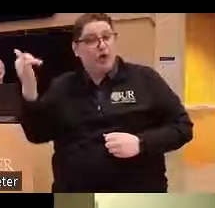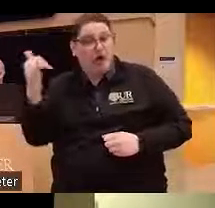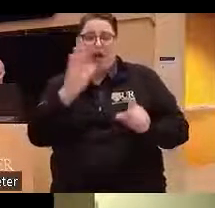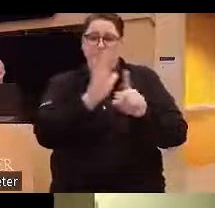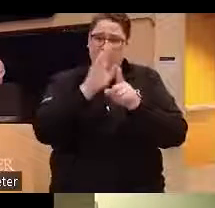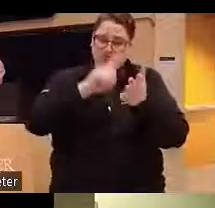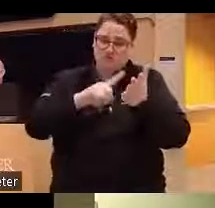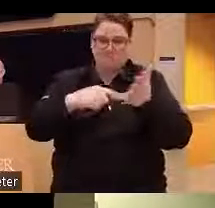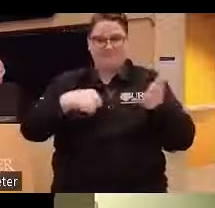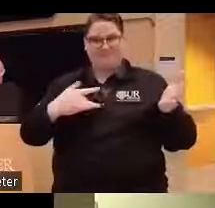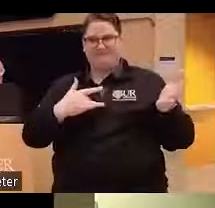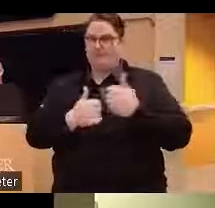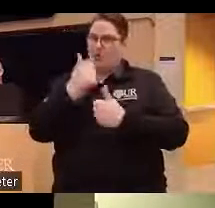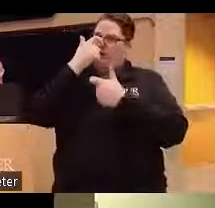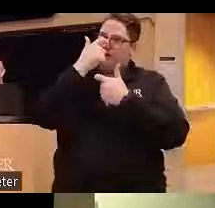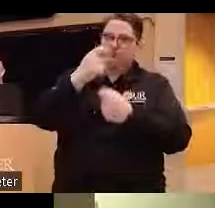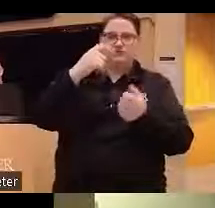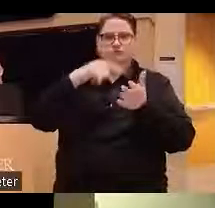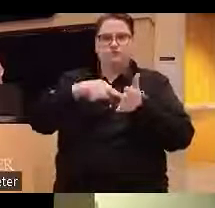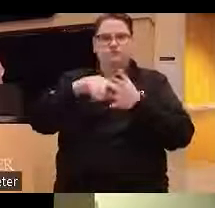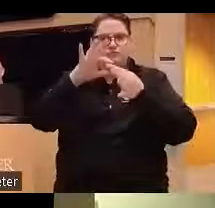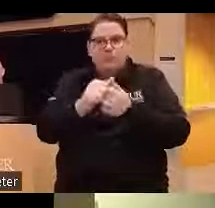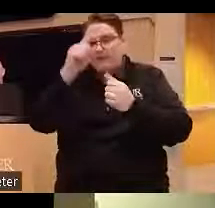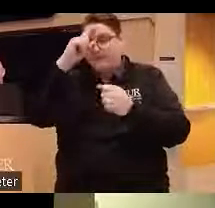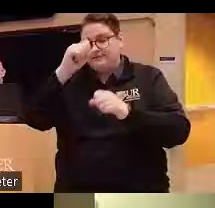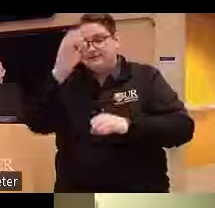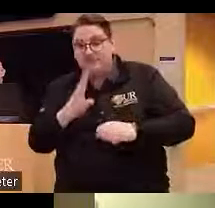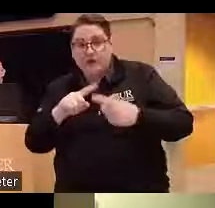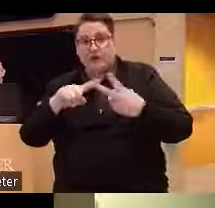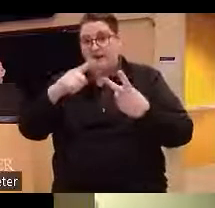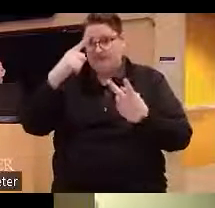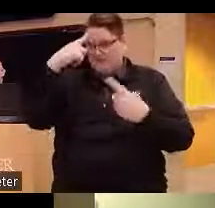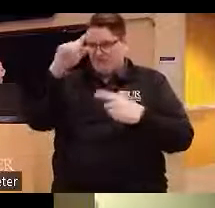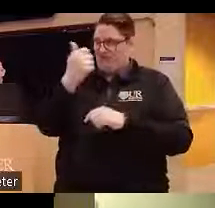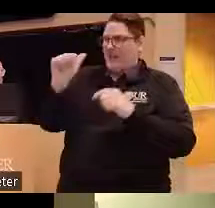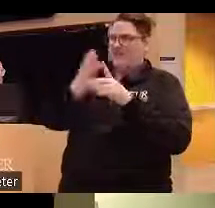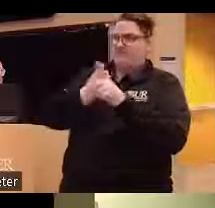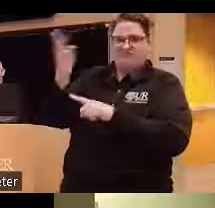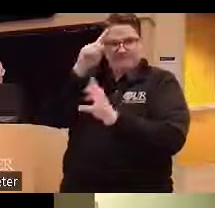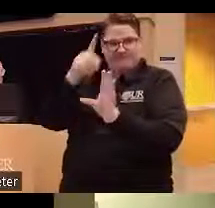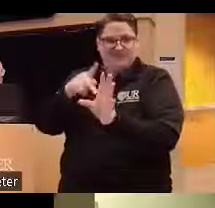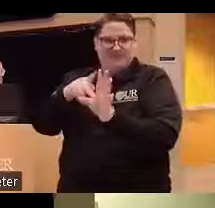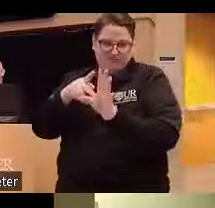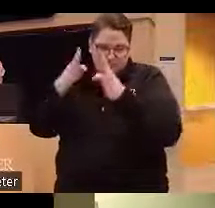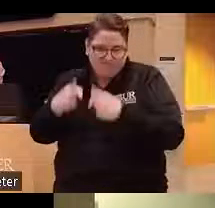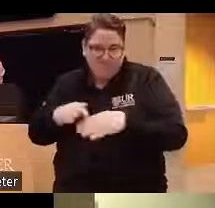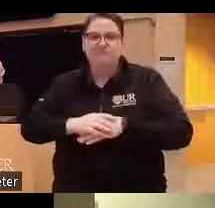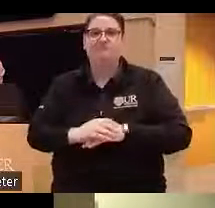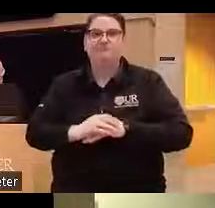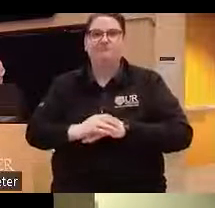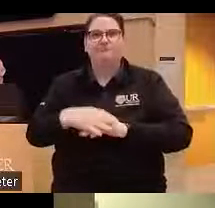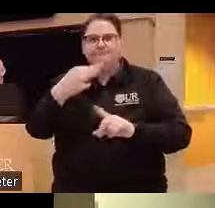research in schizophrenia and in Psychiatry and has been able to integrate not only study